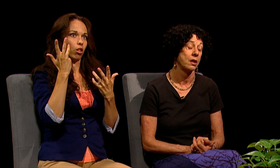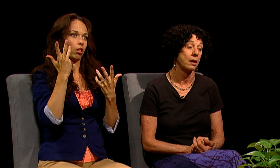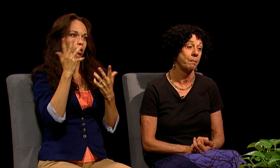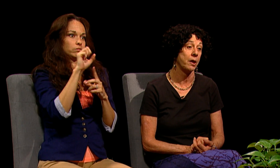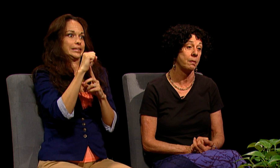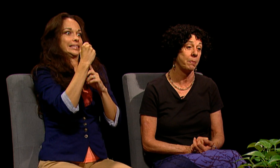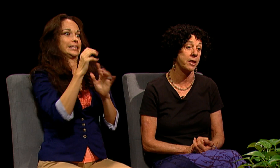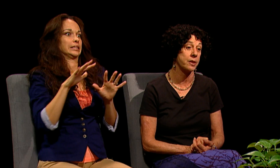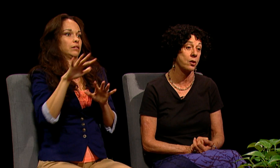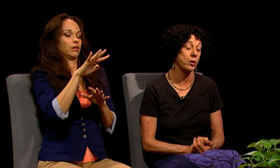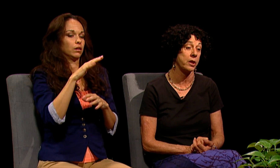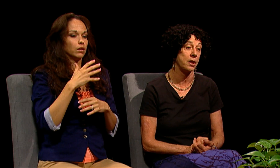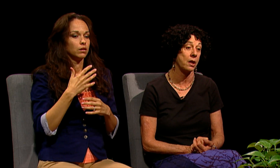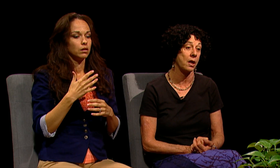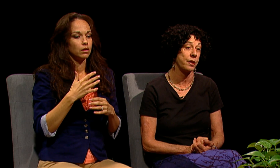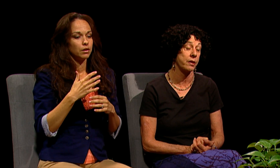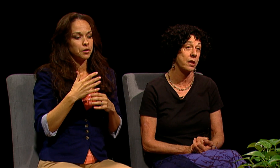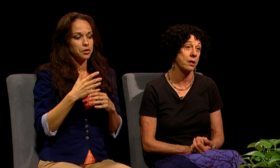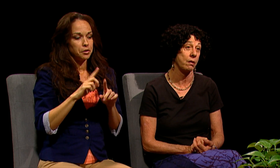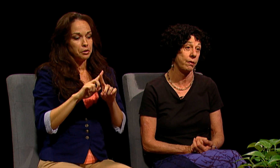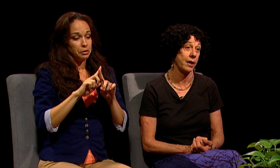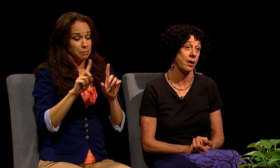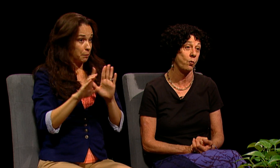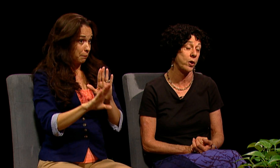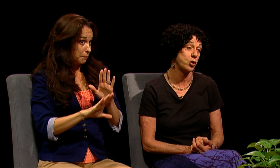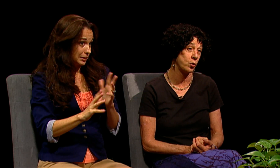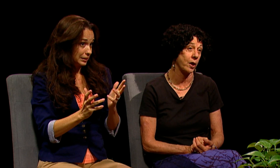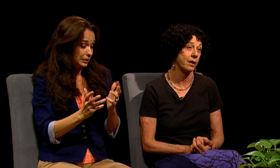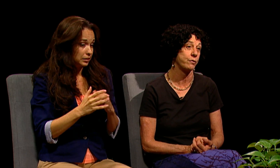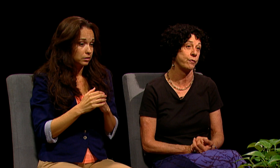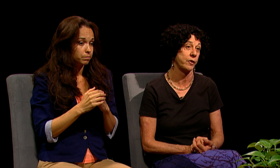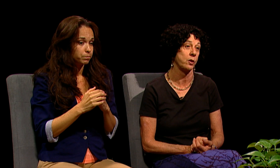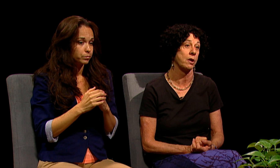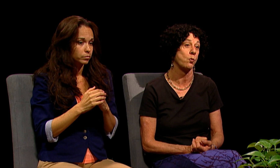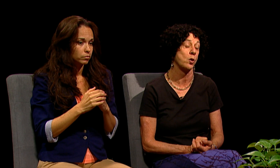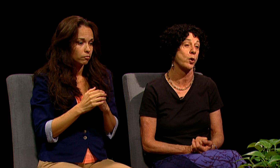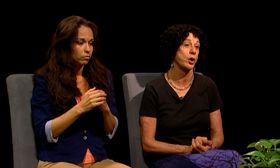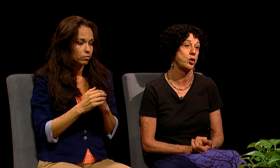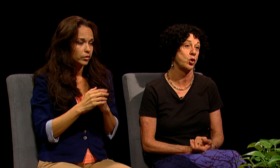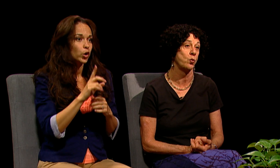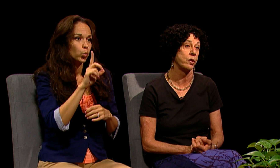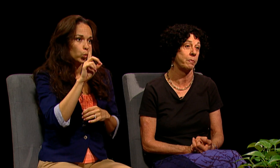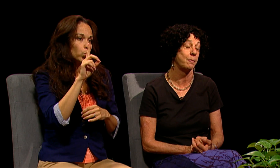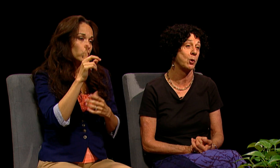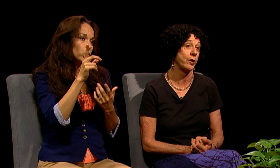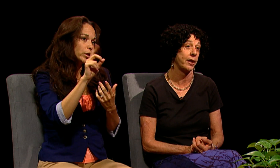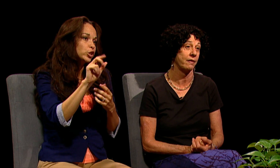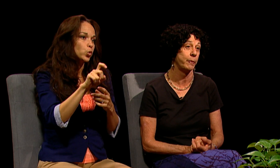BUT BASICALLY, I THINK THAT WE DO HAVE TO FIGURE OUT WHAT WE'RE GONNA DO WITH THE PEOPLE THAT HAVE BEEN HERE